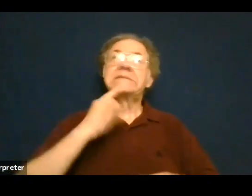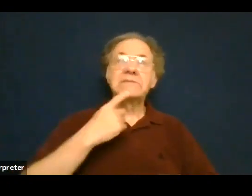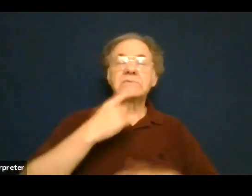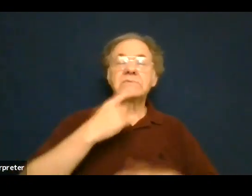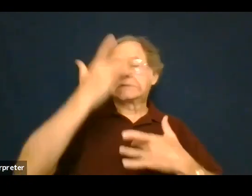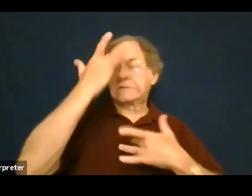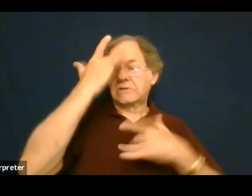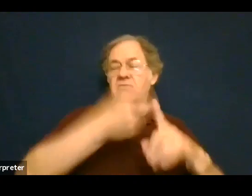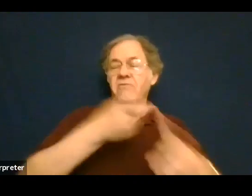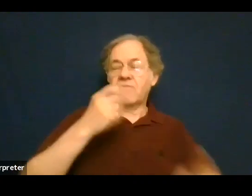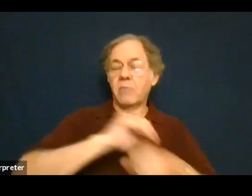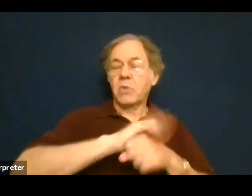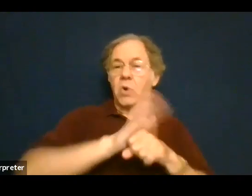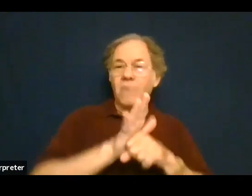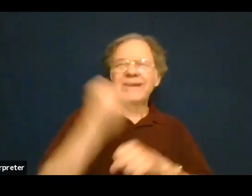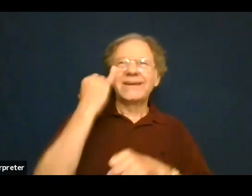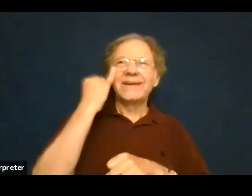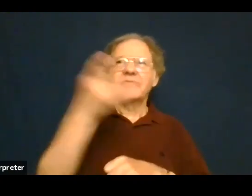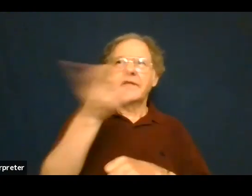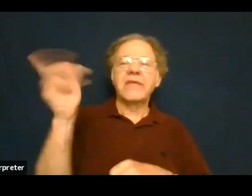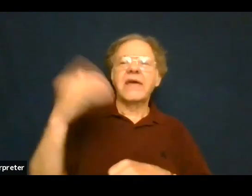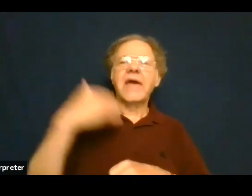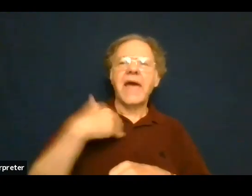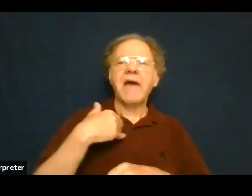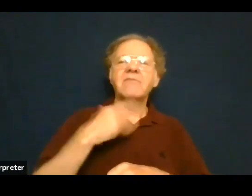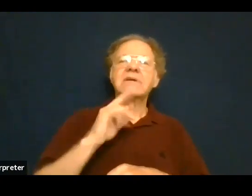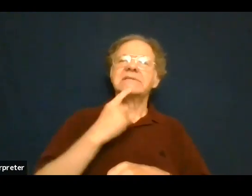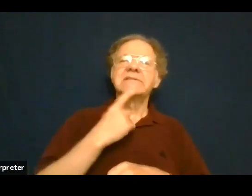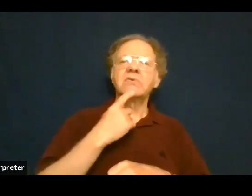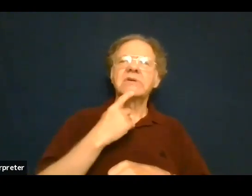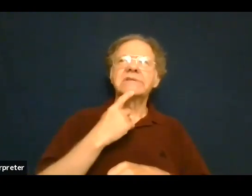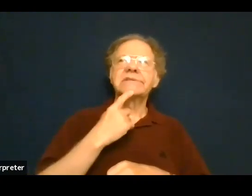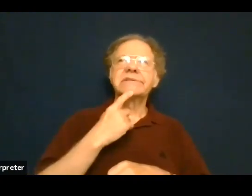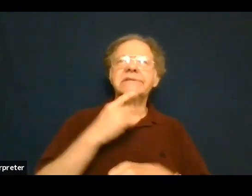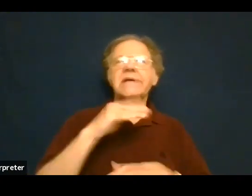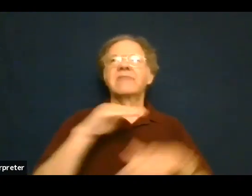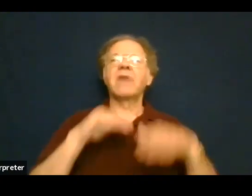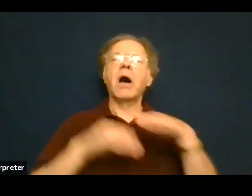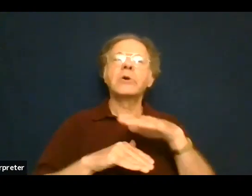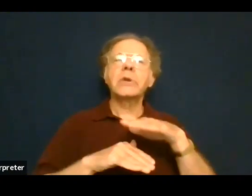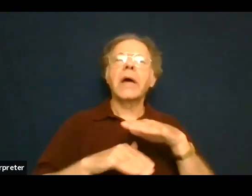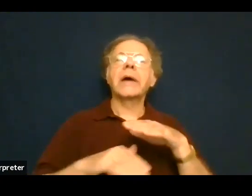if they have serious underlying chronic medical conditions